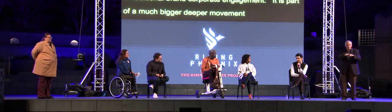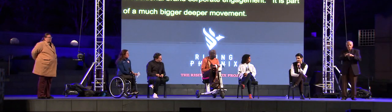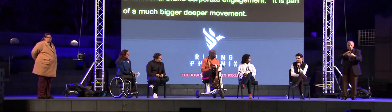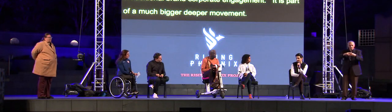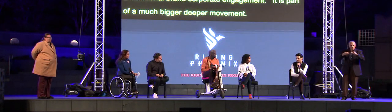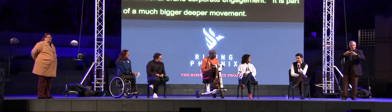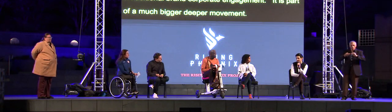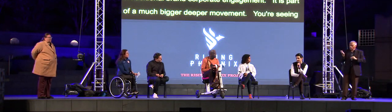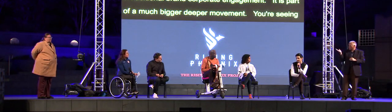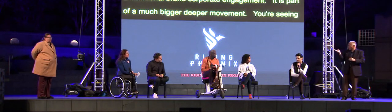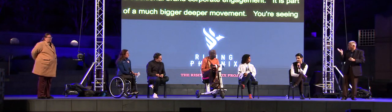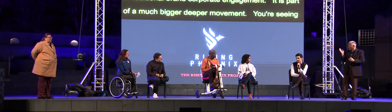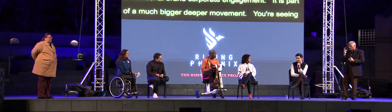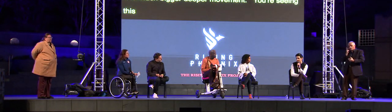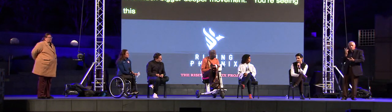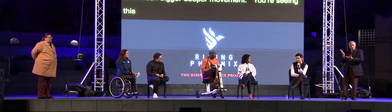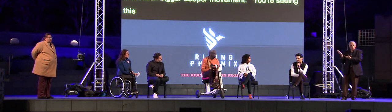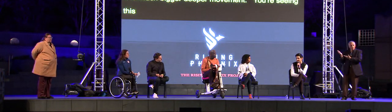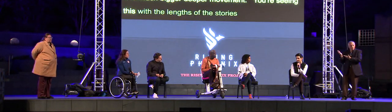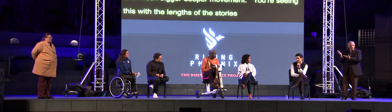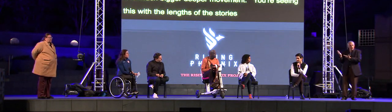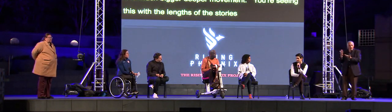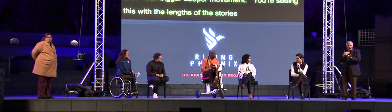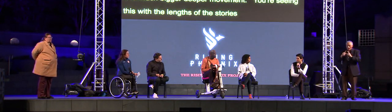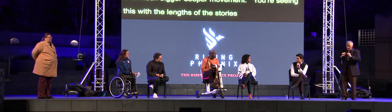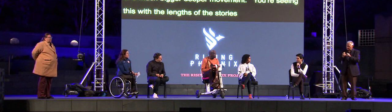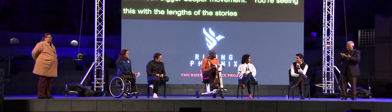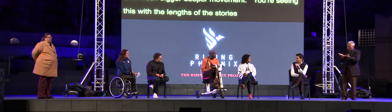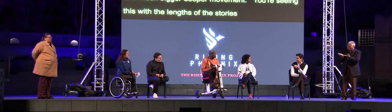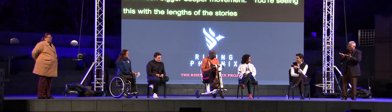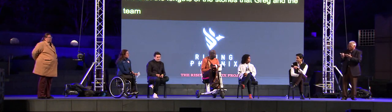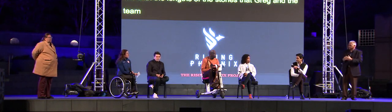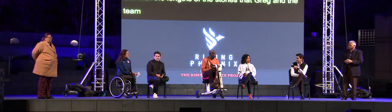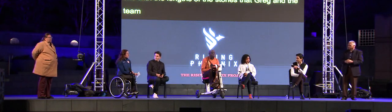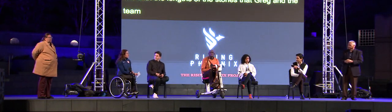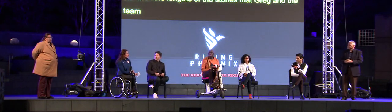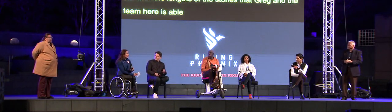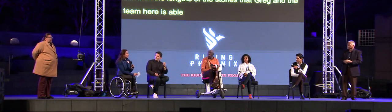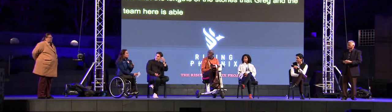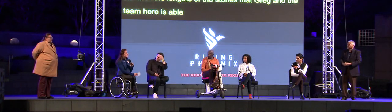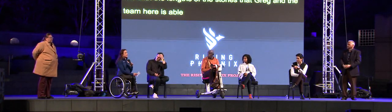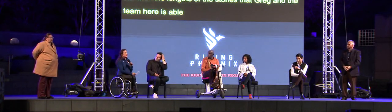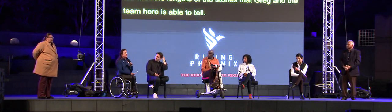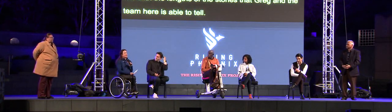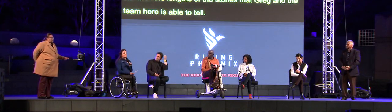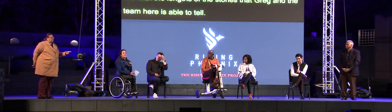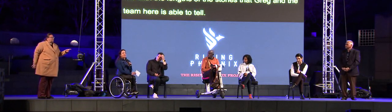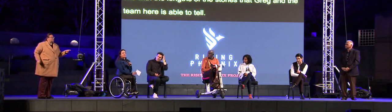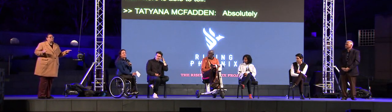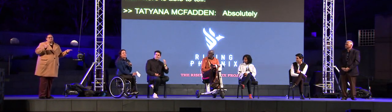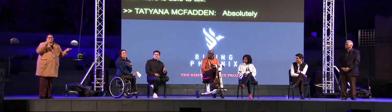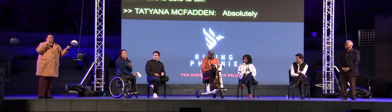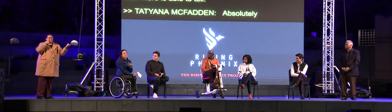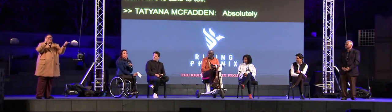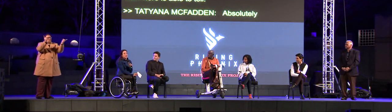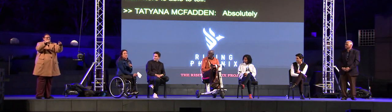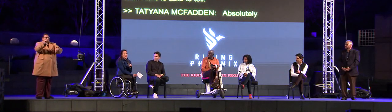that Greg and the team here is able to tell. Absolutely, and I have to give a big shout out